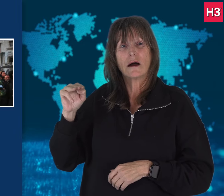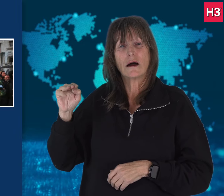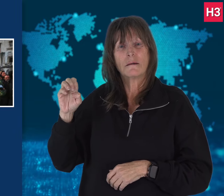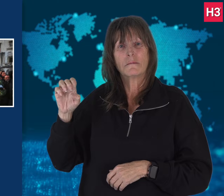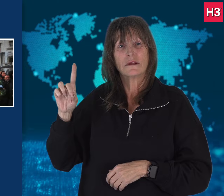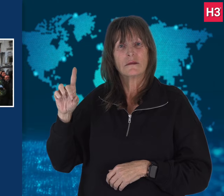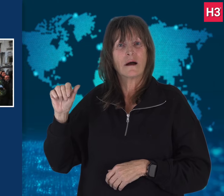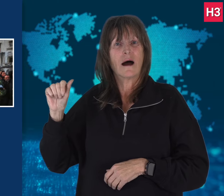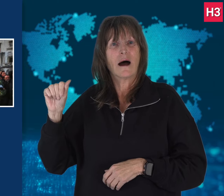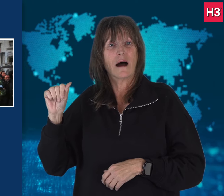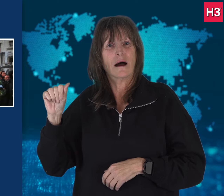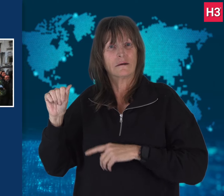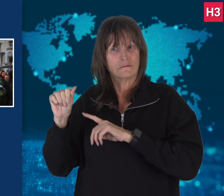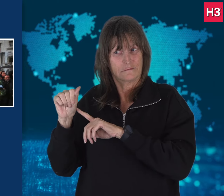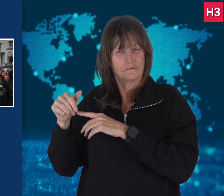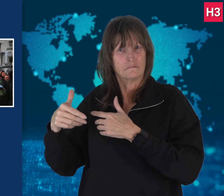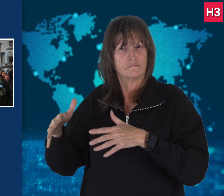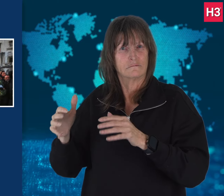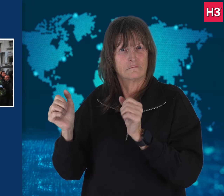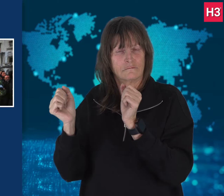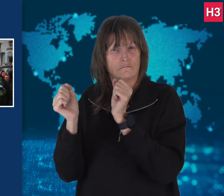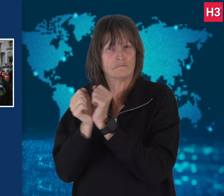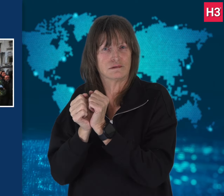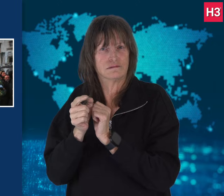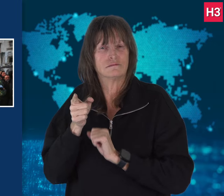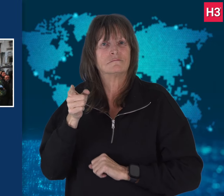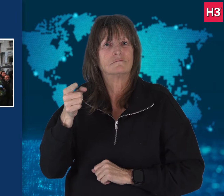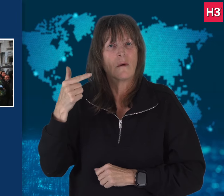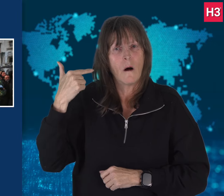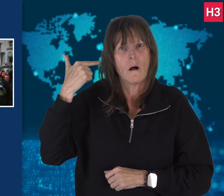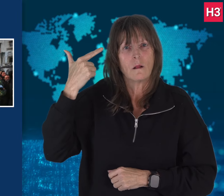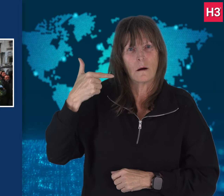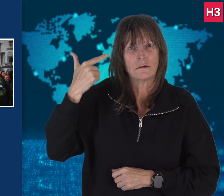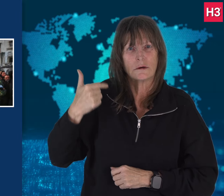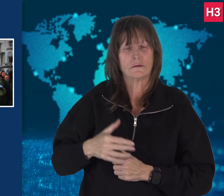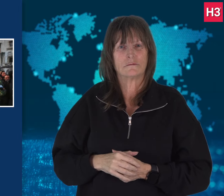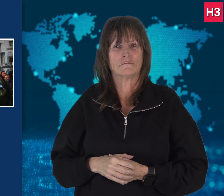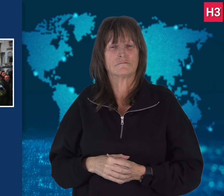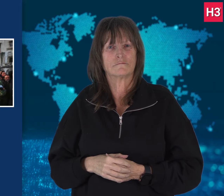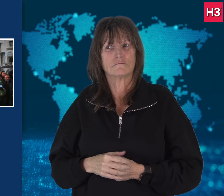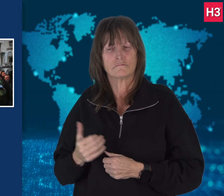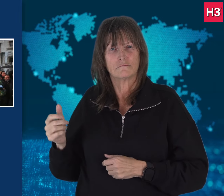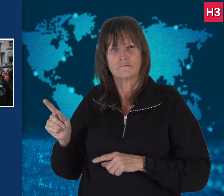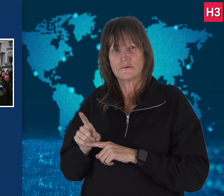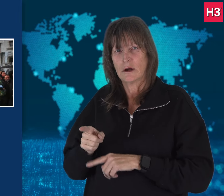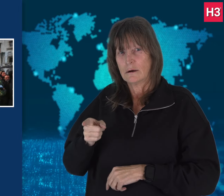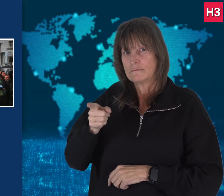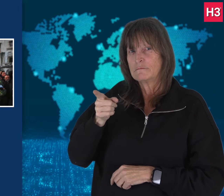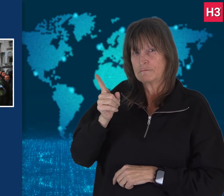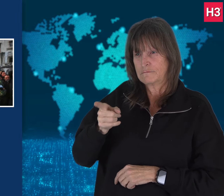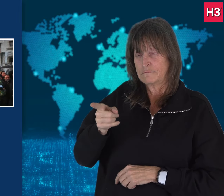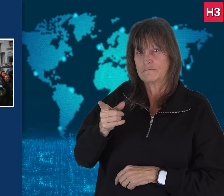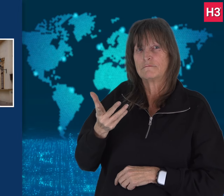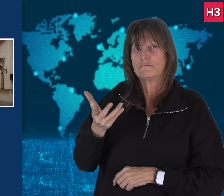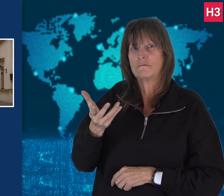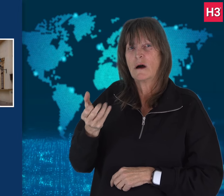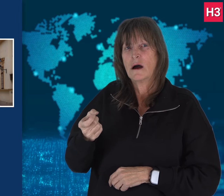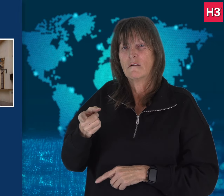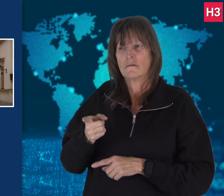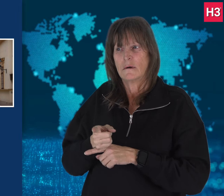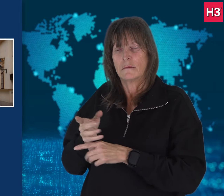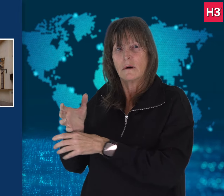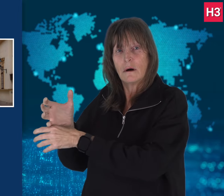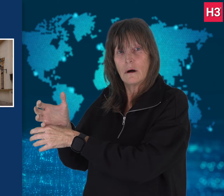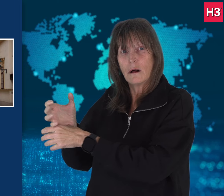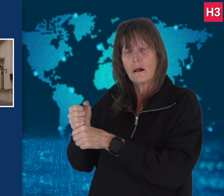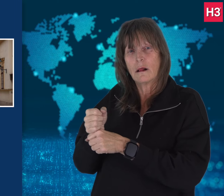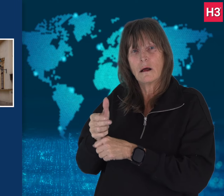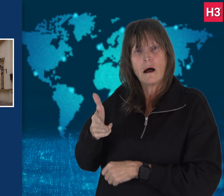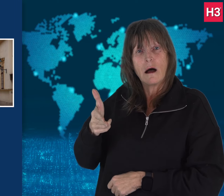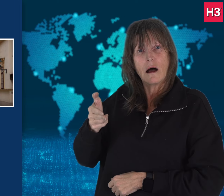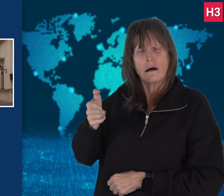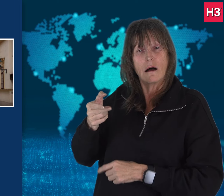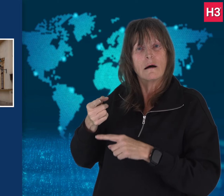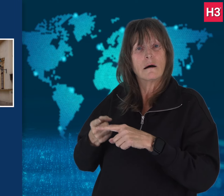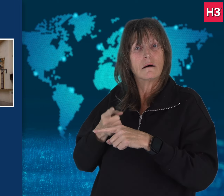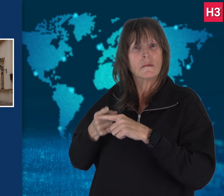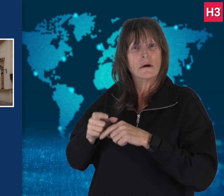was arrested in London. He is accused of receiving handguns and